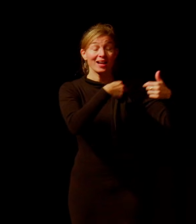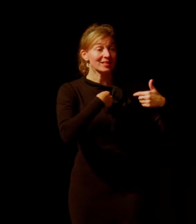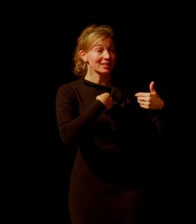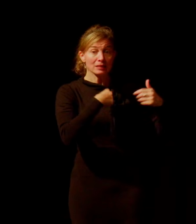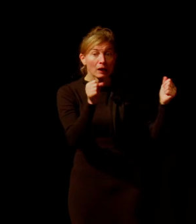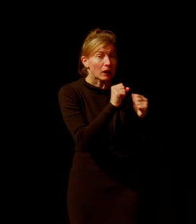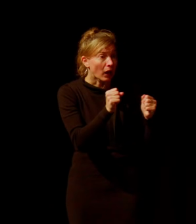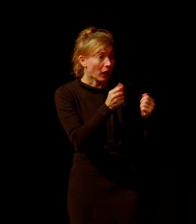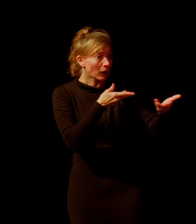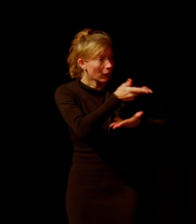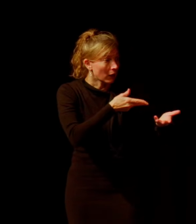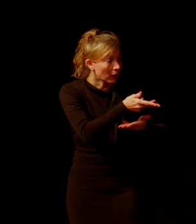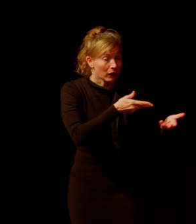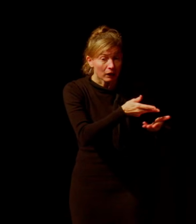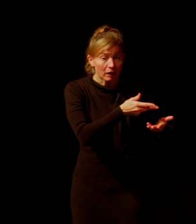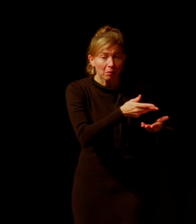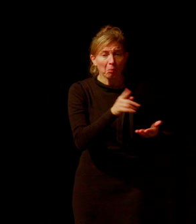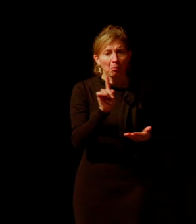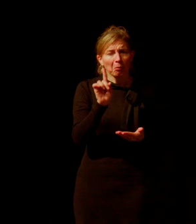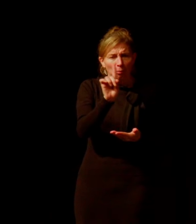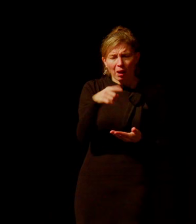let alone to ask [for] a seat at the table?